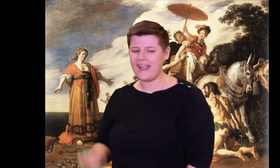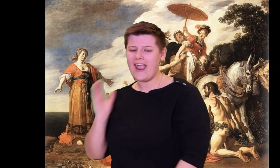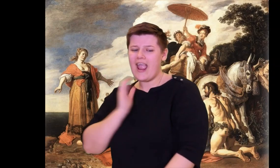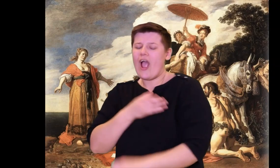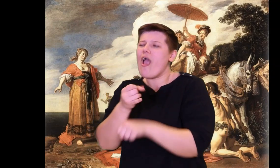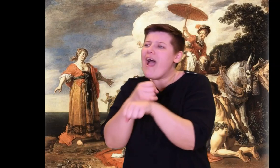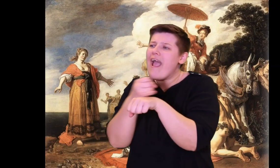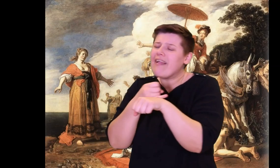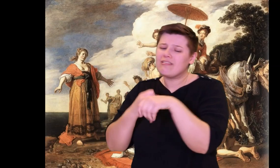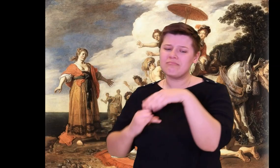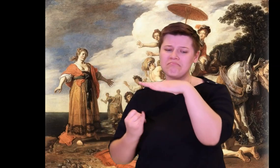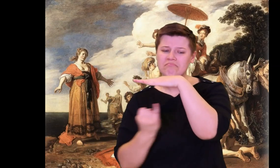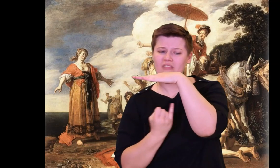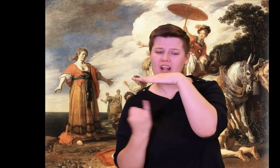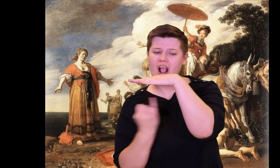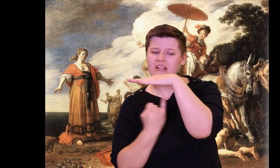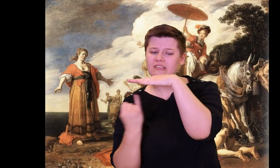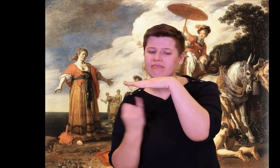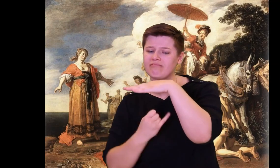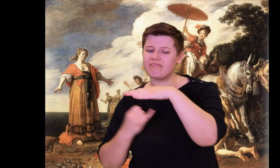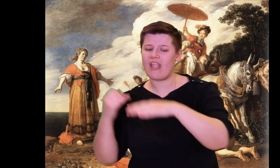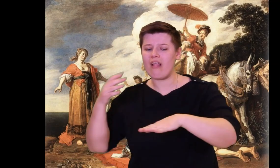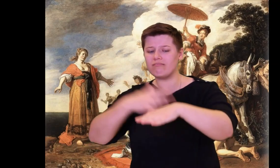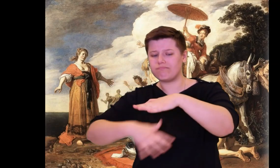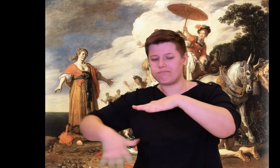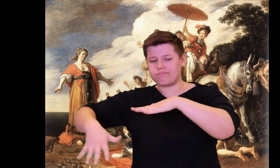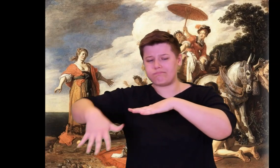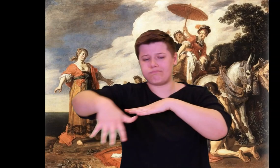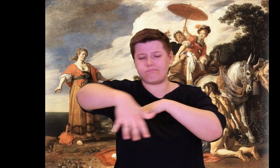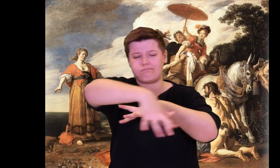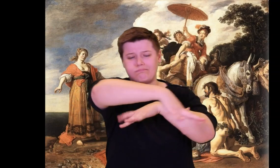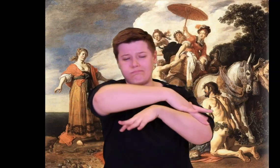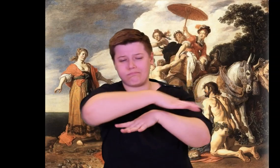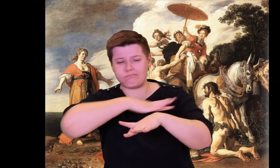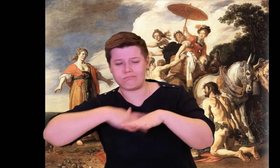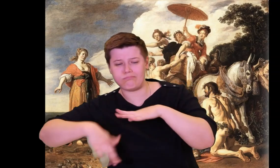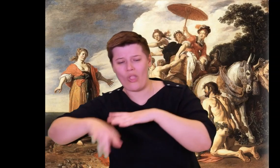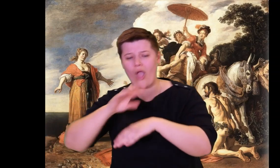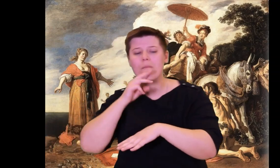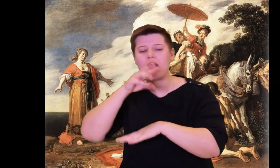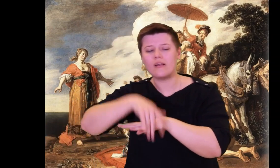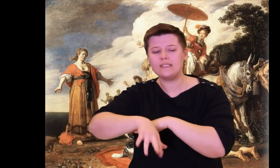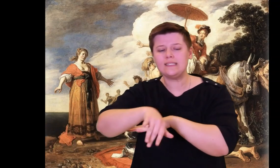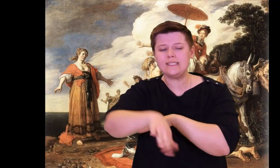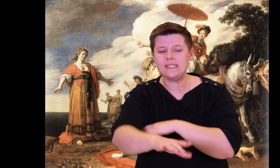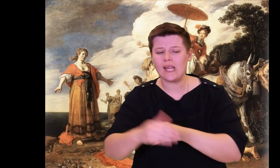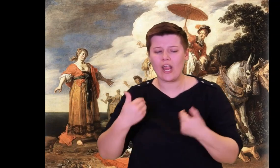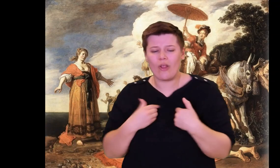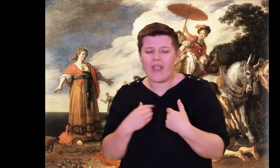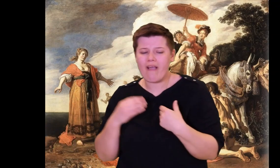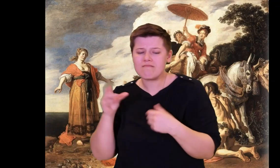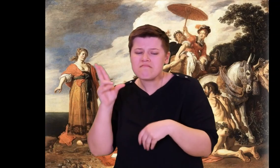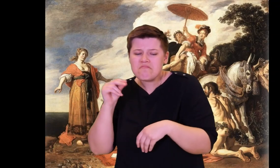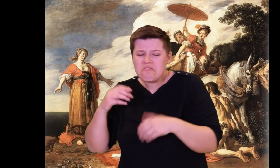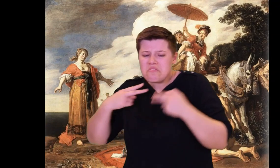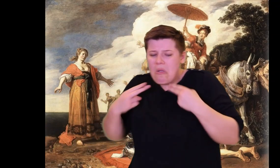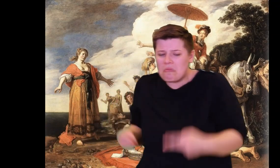Our island is remote, washed round by sea; we have no human contact. But this man